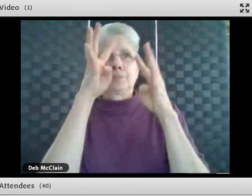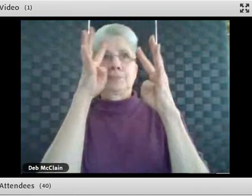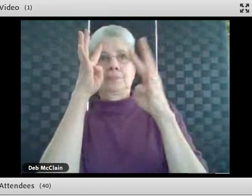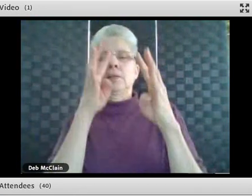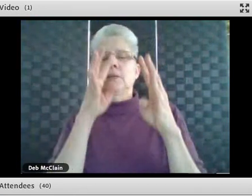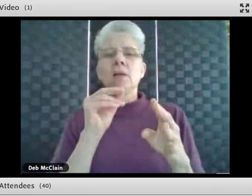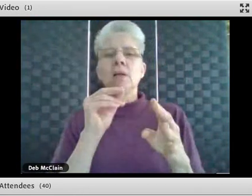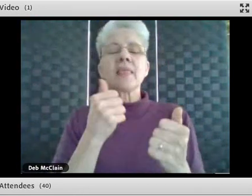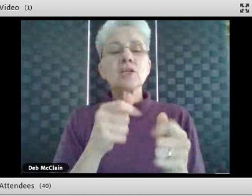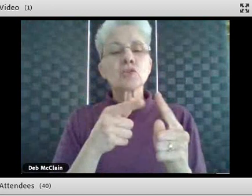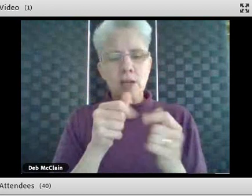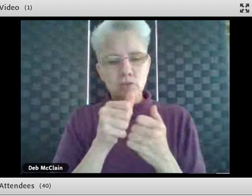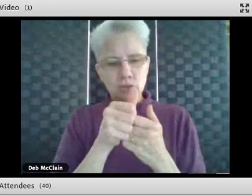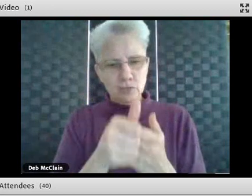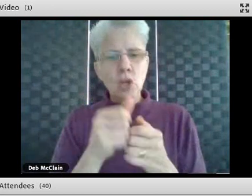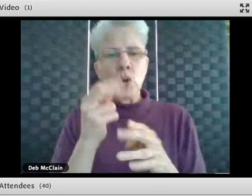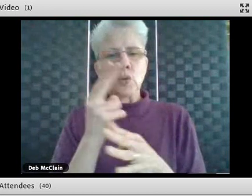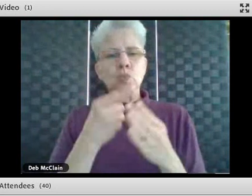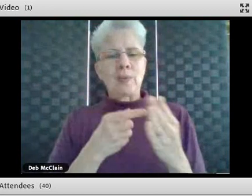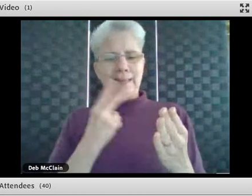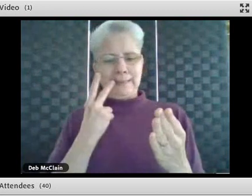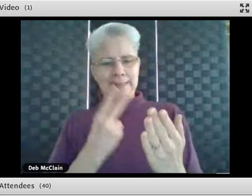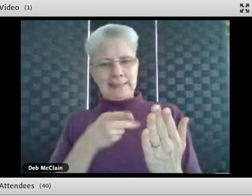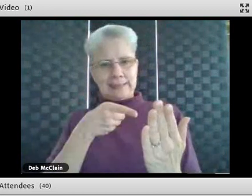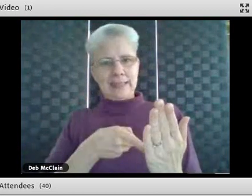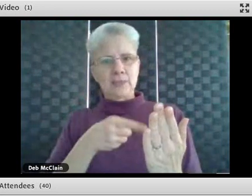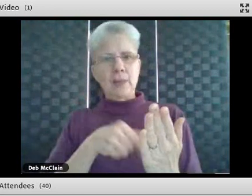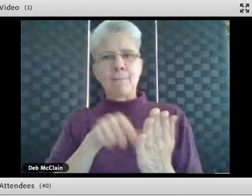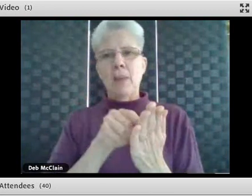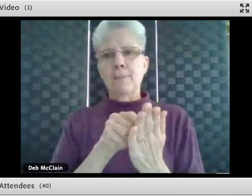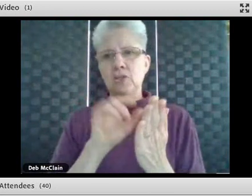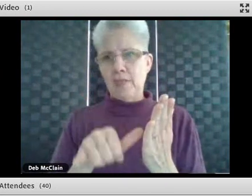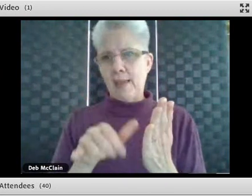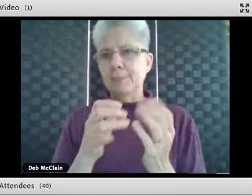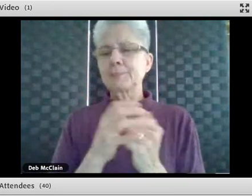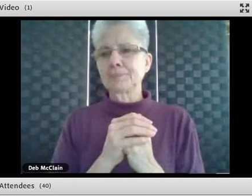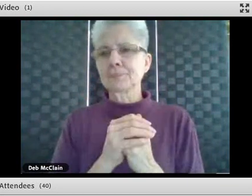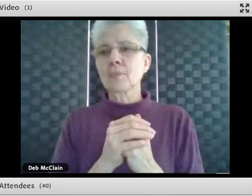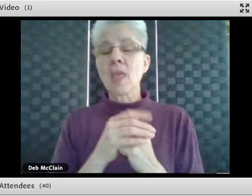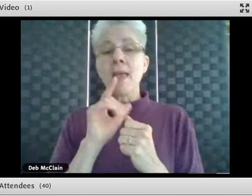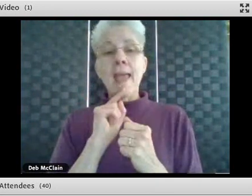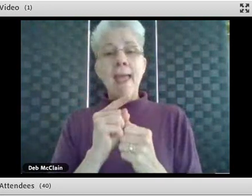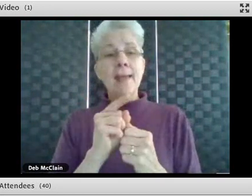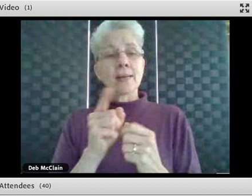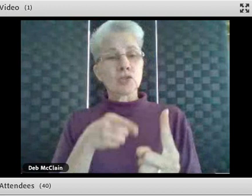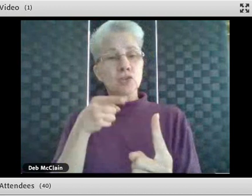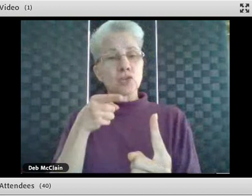They try to just use what they see, that's being published. Right? And the targeted user, historically, has been,